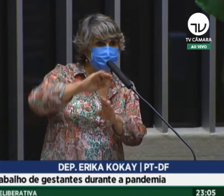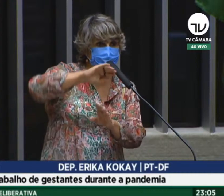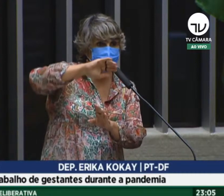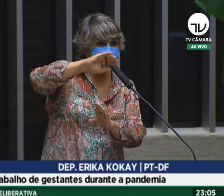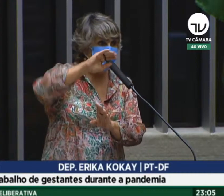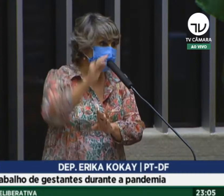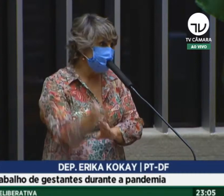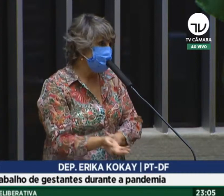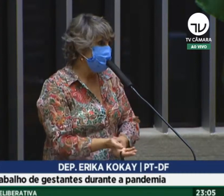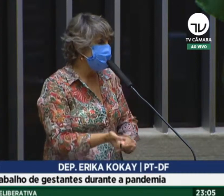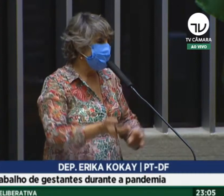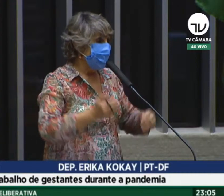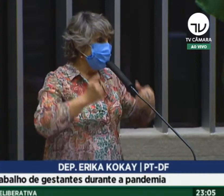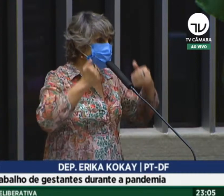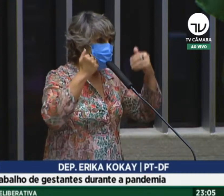DE CONDIÇÕES, DEFINIÇÕES DE AFETO, INCLUSIVE DE